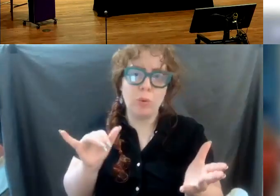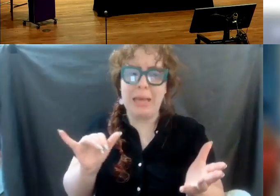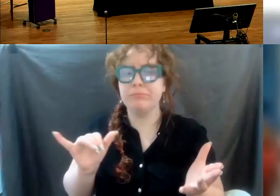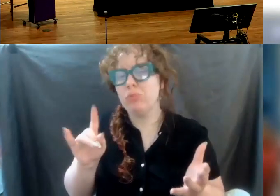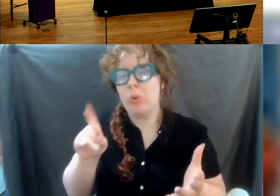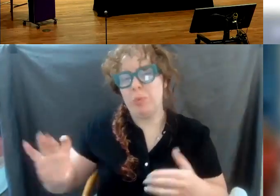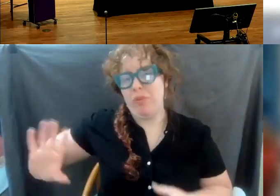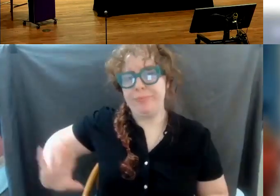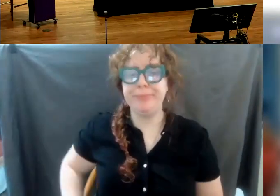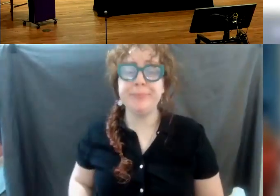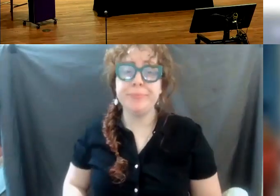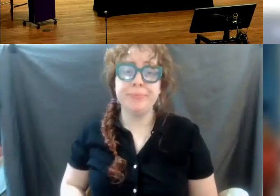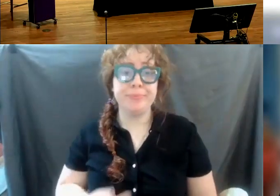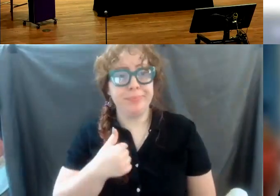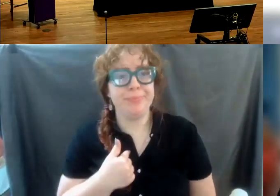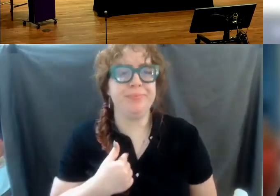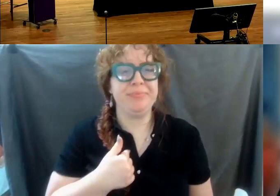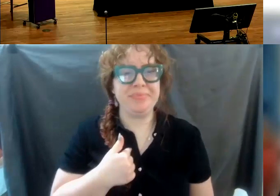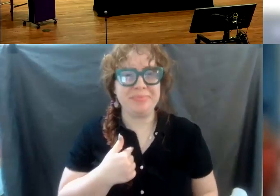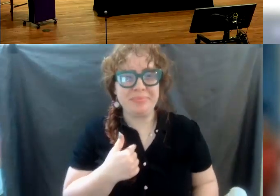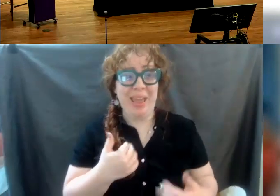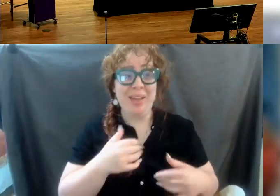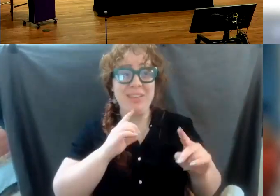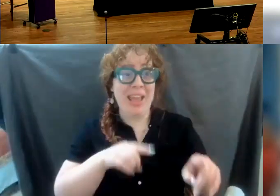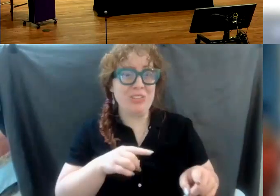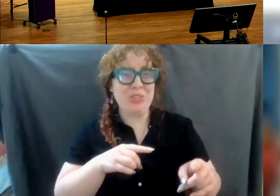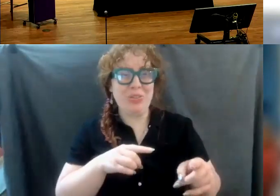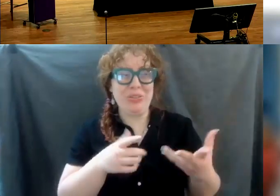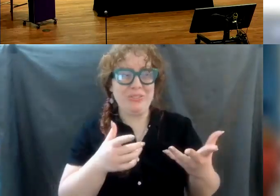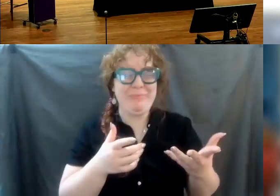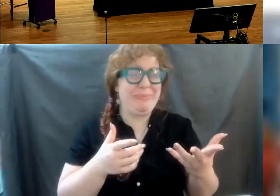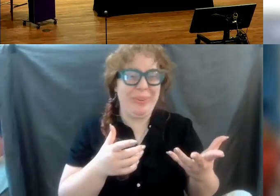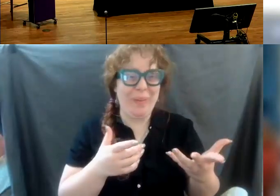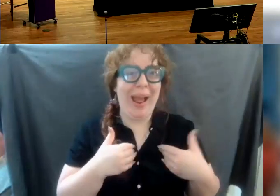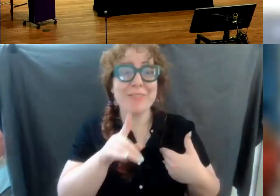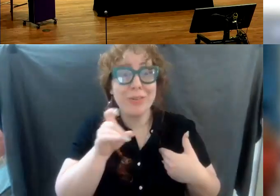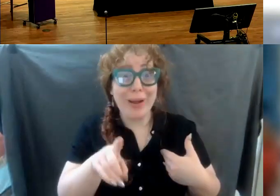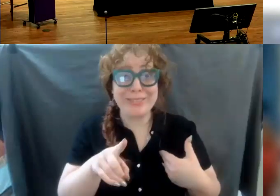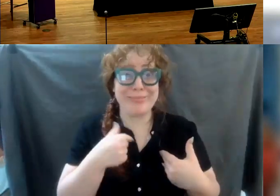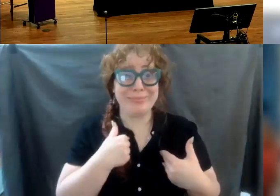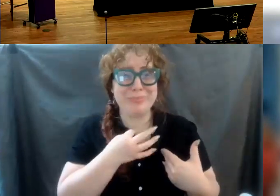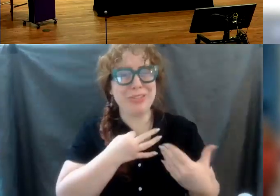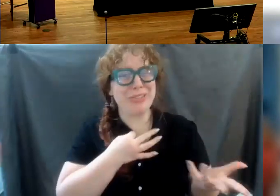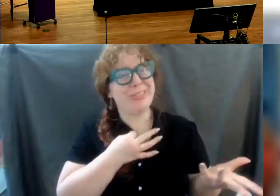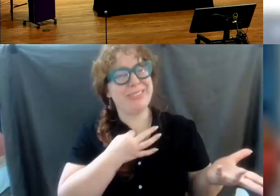Um I mean, I have more questions than I have answers because I'm thinking about sort of what this all means